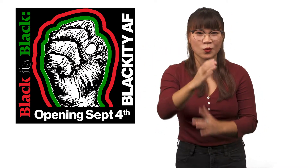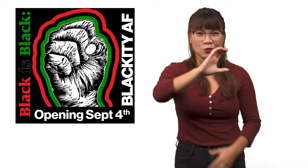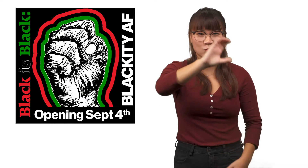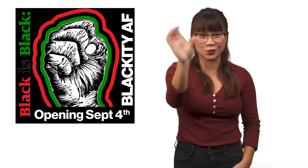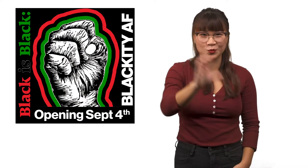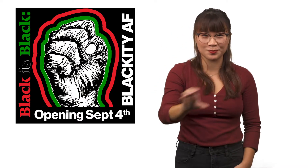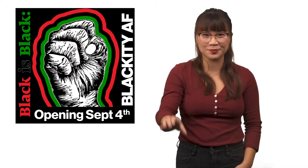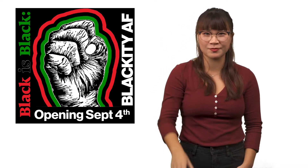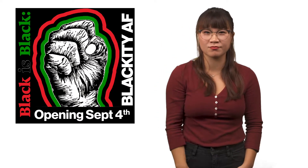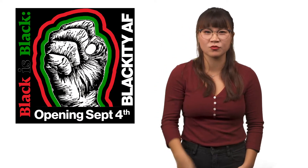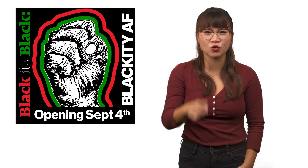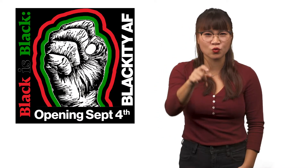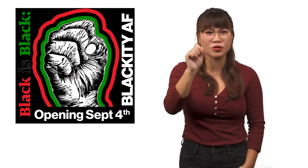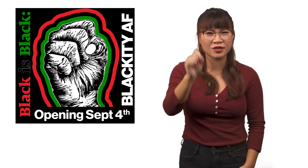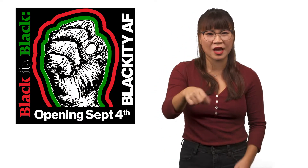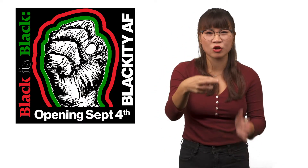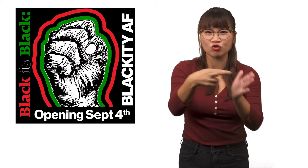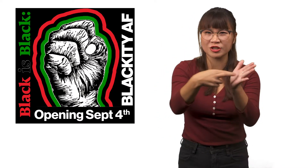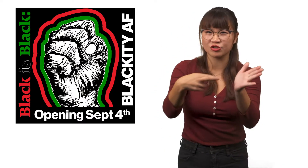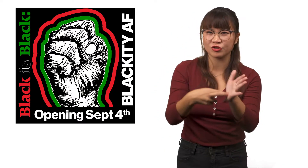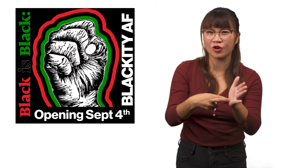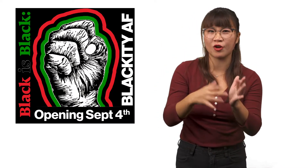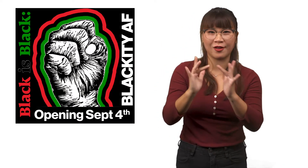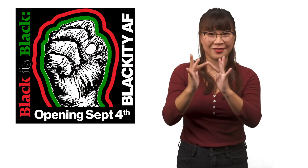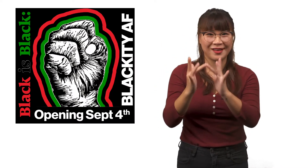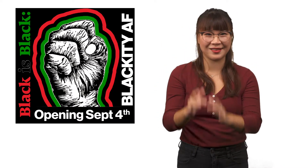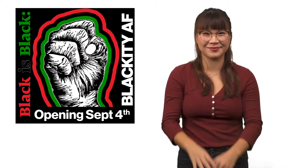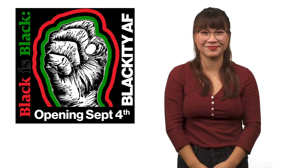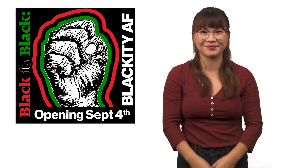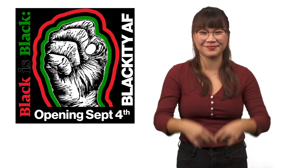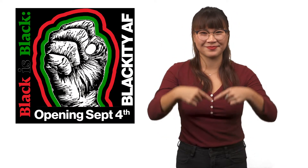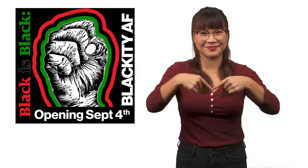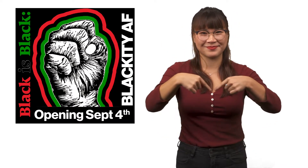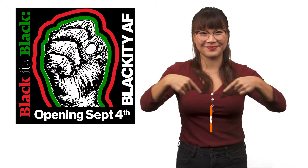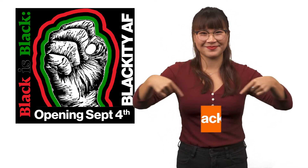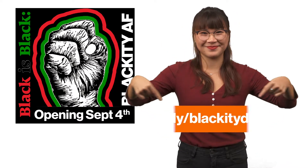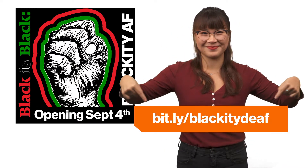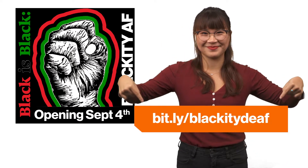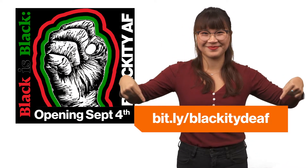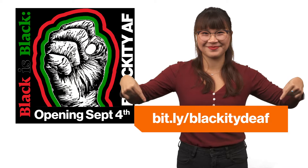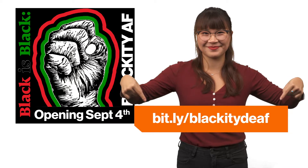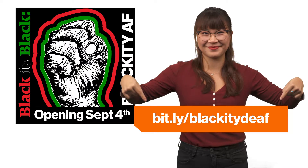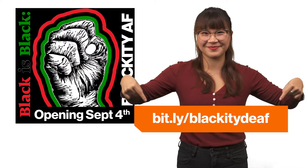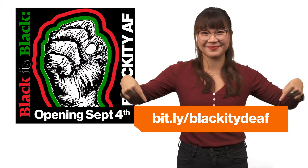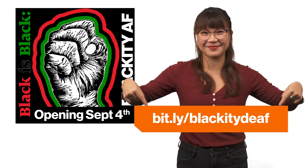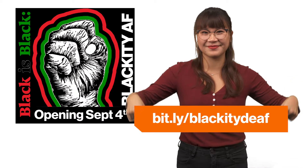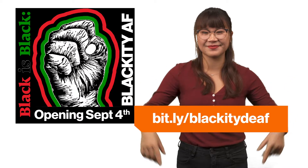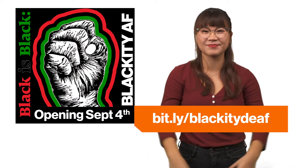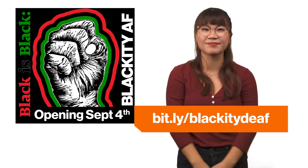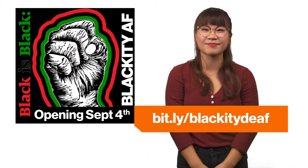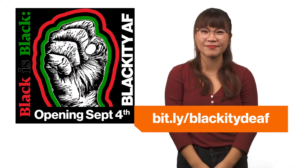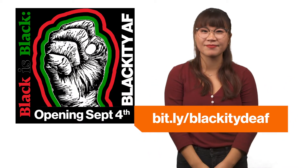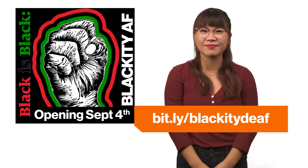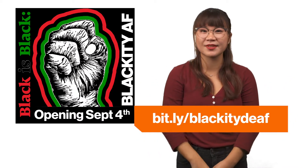via zoom. You can register online here.